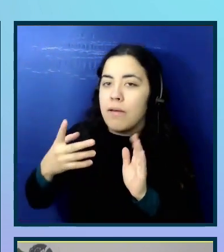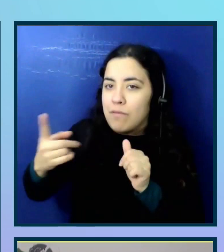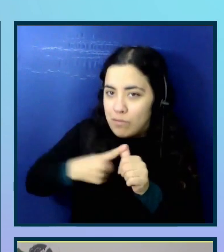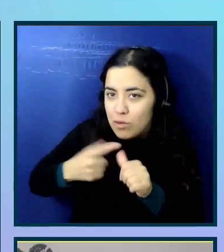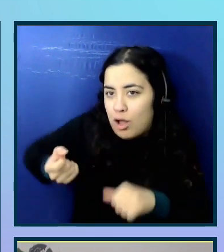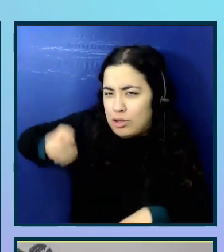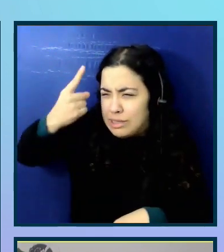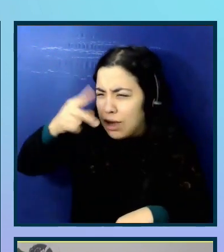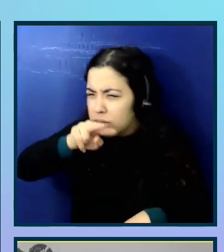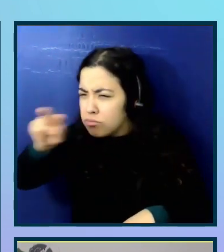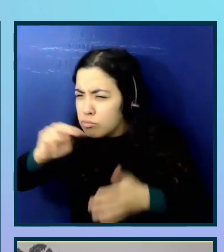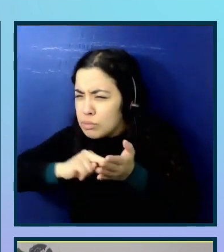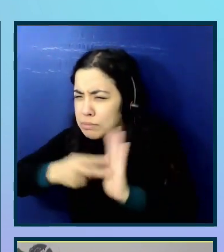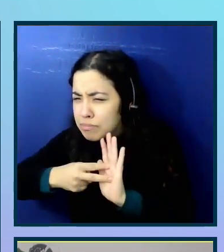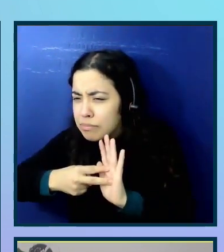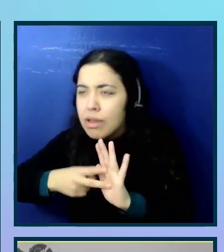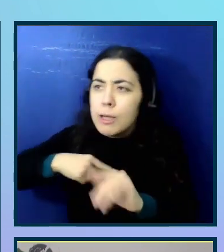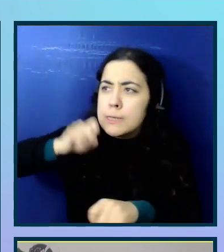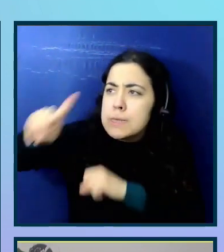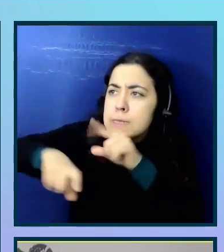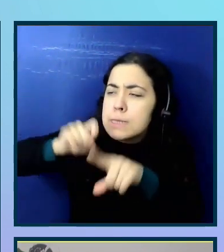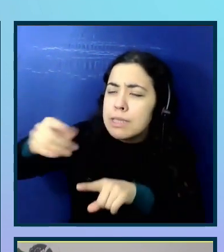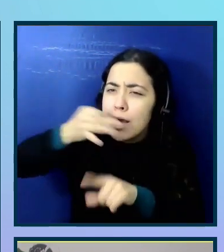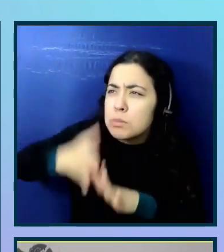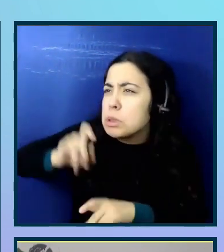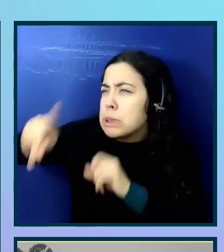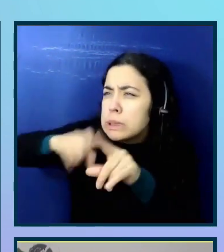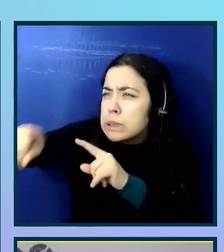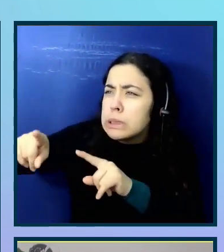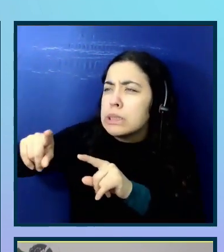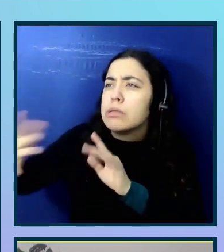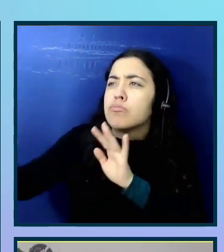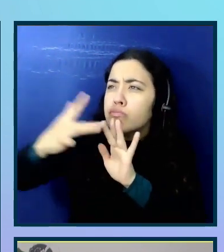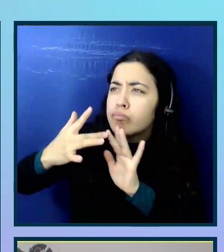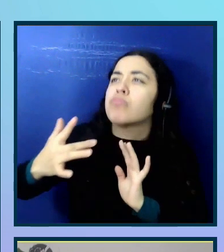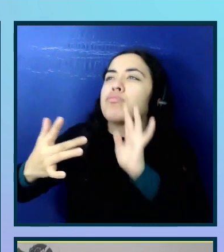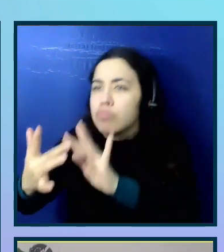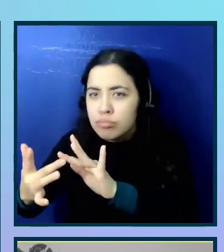You need to ask question to experts. You need to reach out to people. And so documenting this kind of thing helps me grow